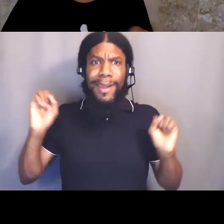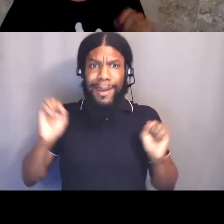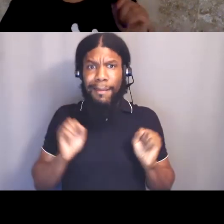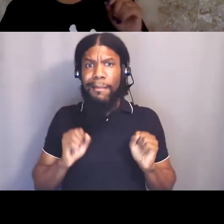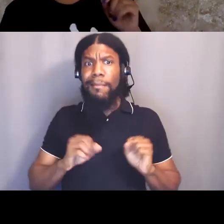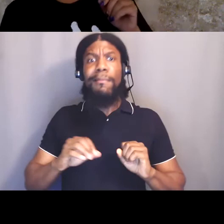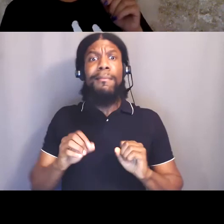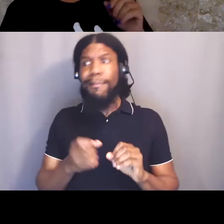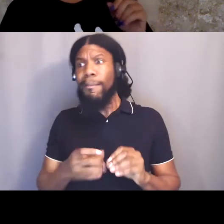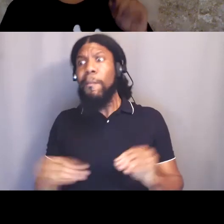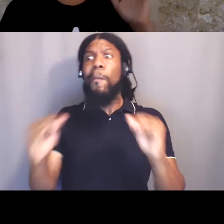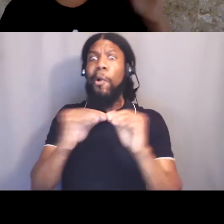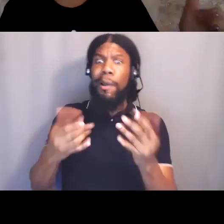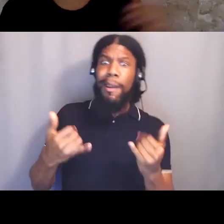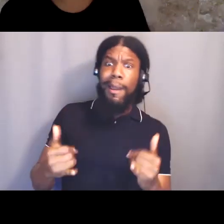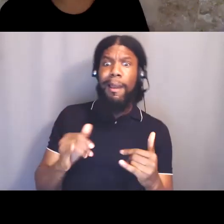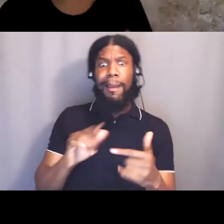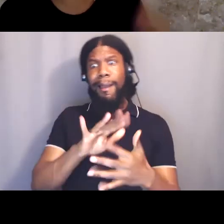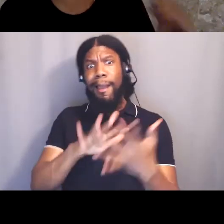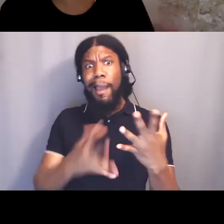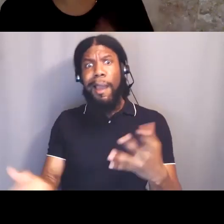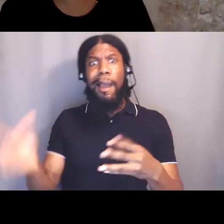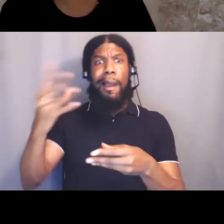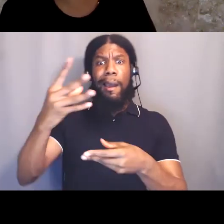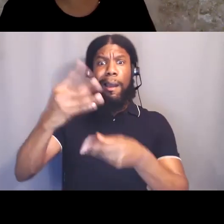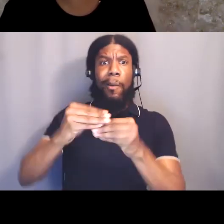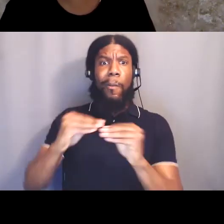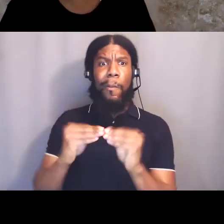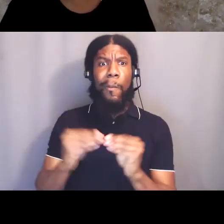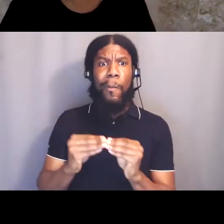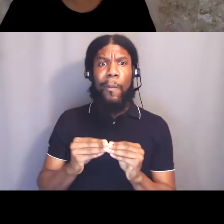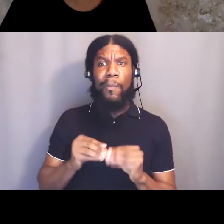So I'm asking us to wrap our arms around this little girl